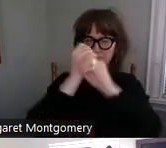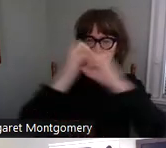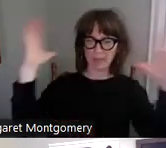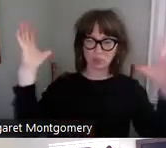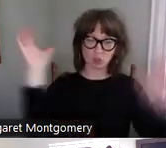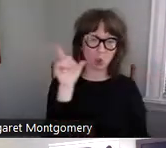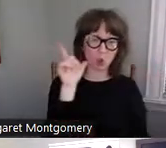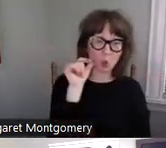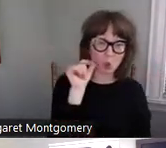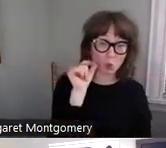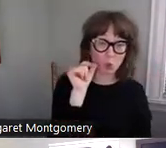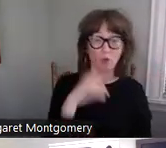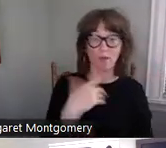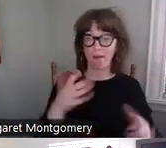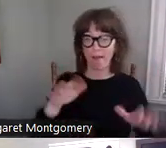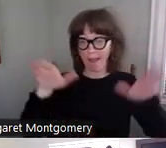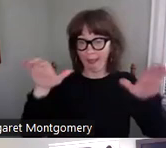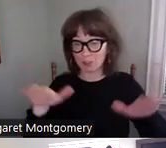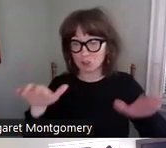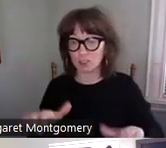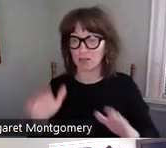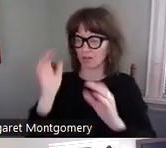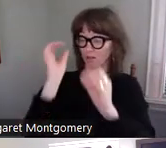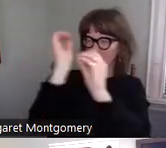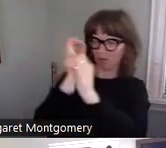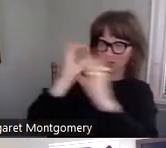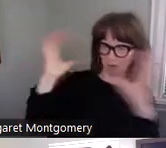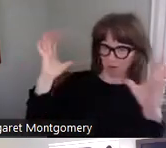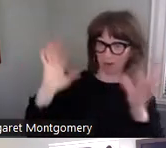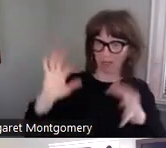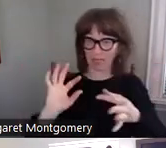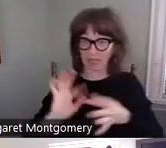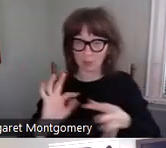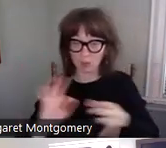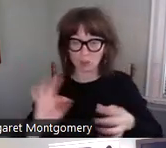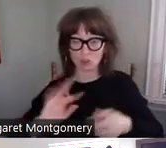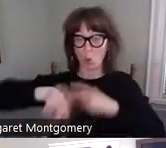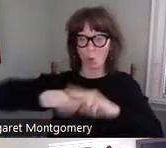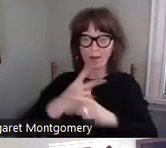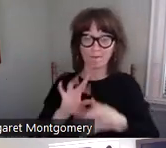active images, or what kind of relation It can put your meat back to the side.